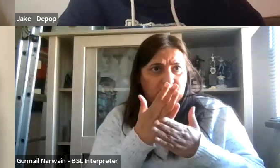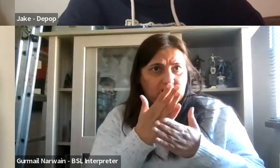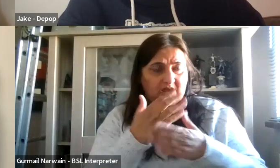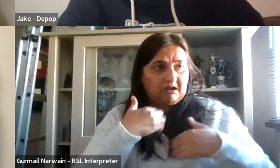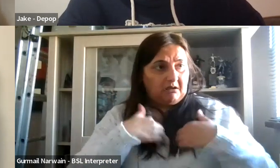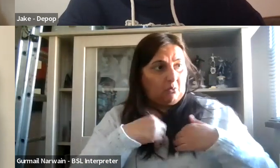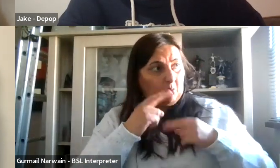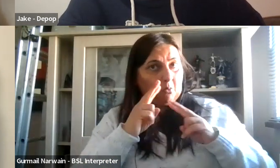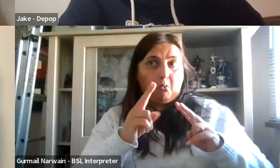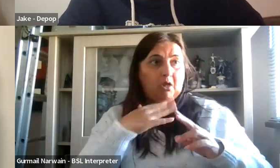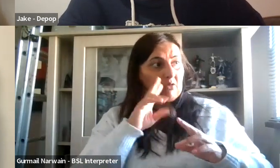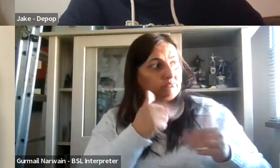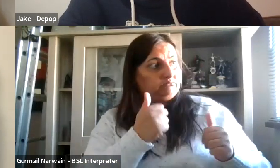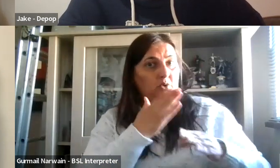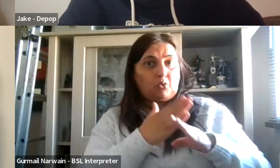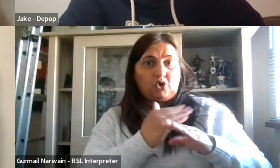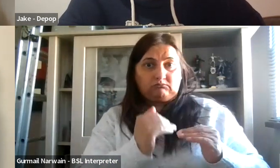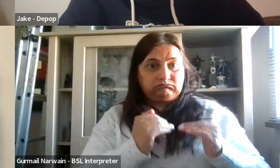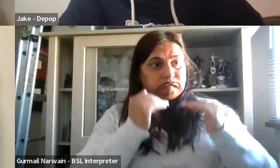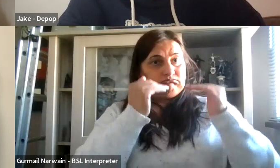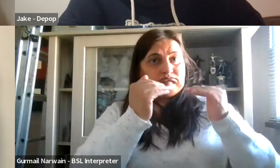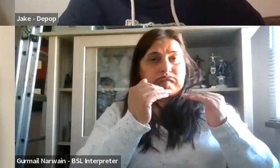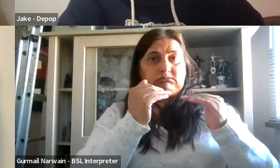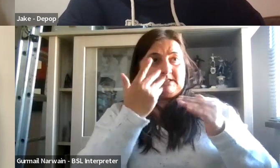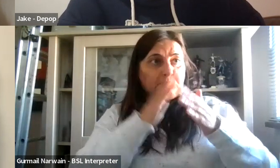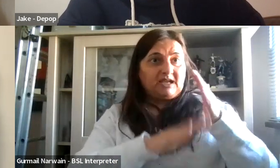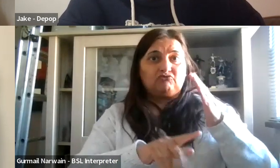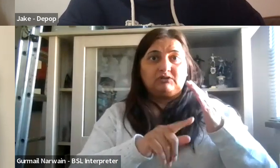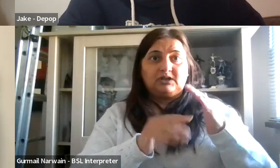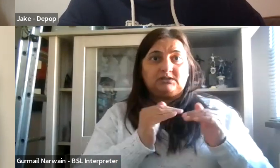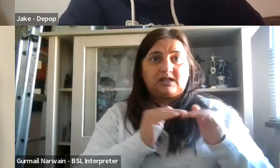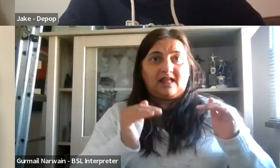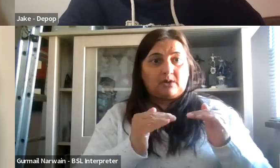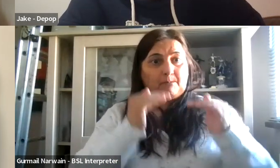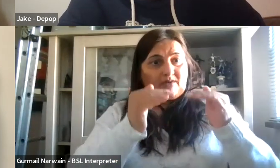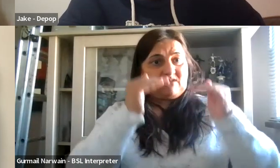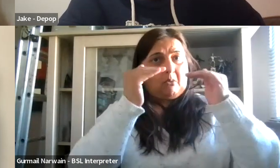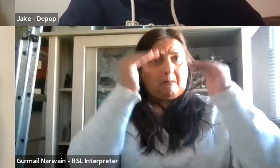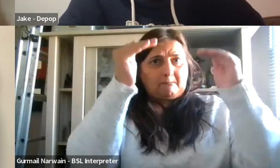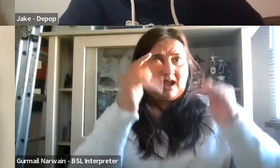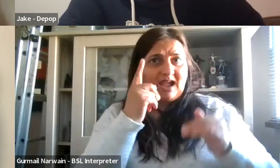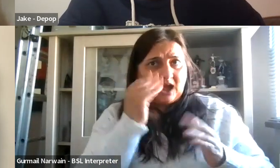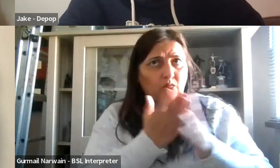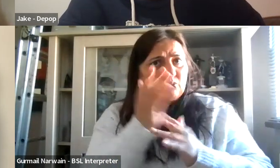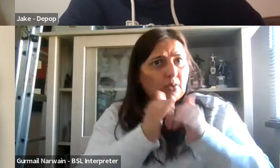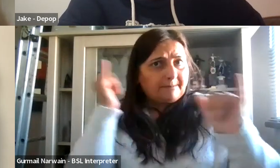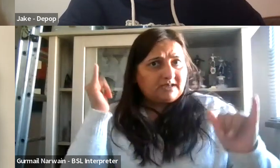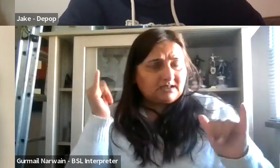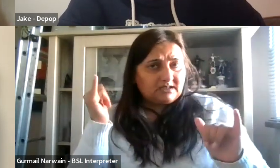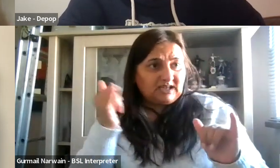Got the chance to that really impress and really work towards like gaining sort of like experience and levels of moving up like through the company. and levels and moving up through the company, if they want to, and moving on to either other areas and trying